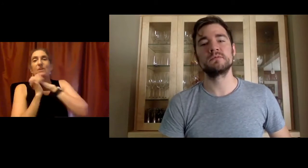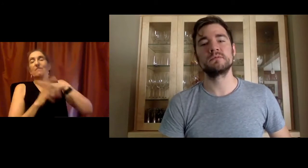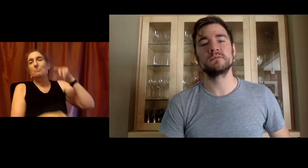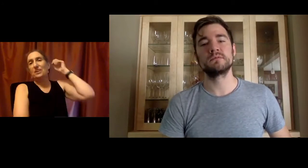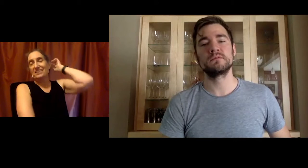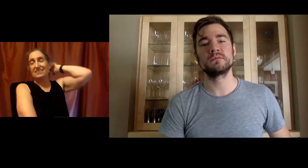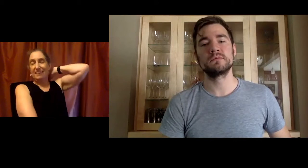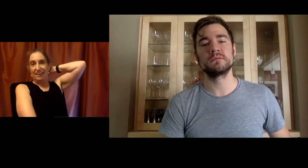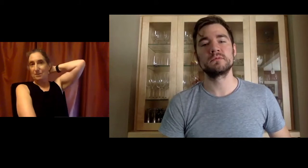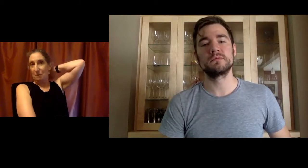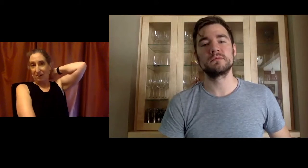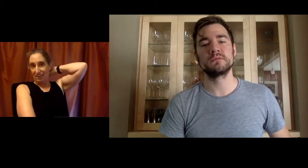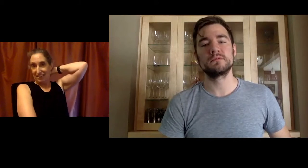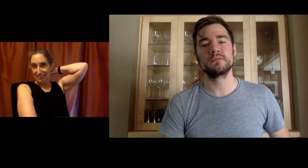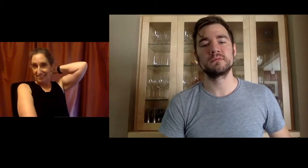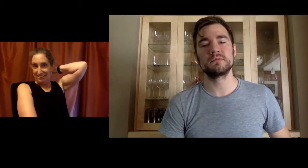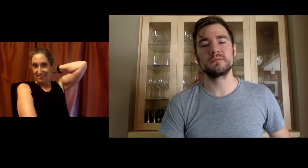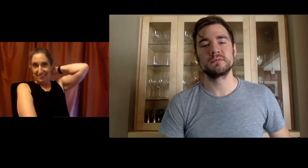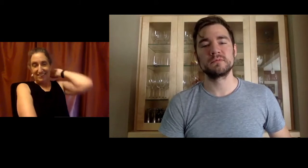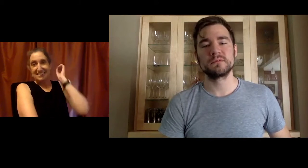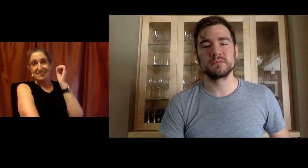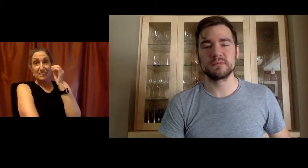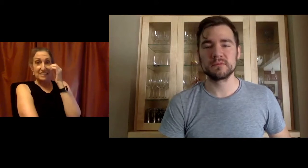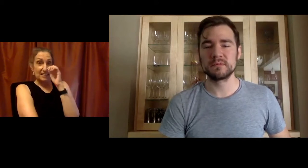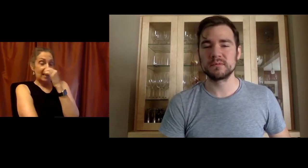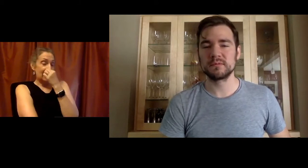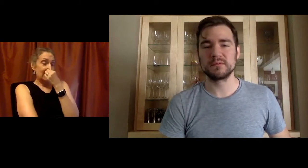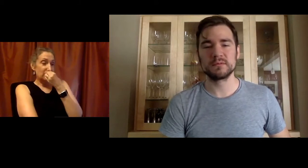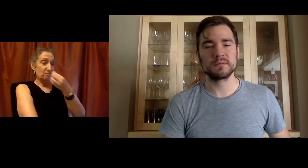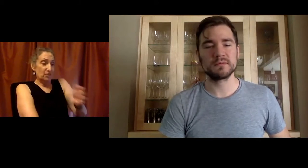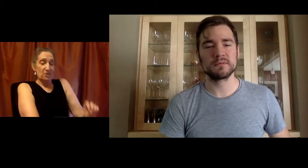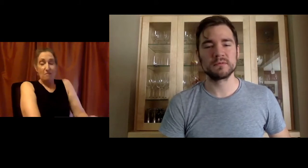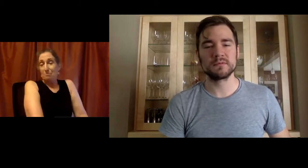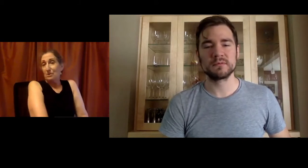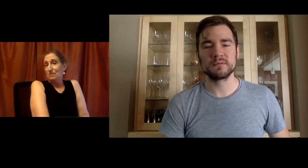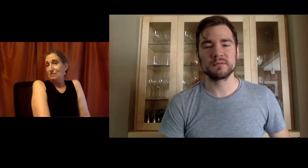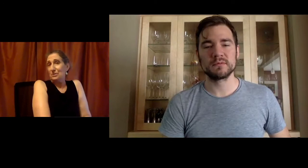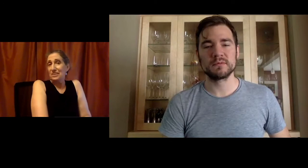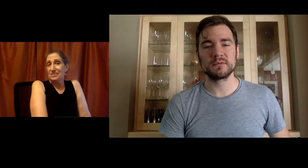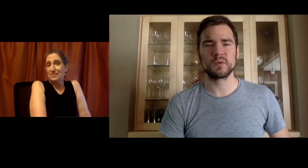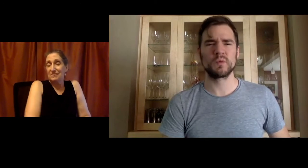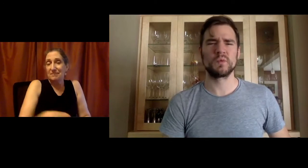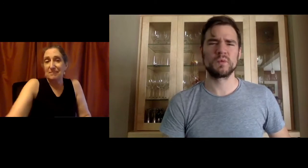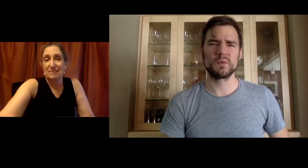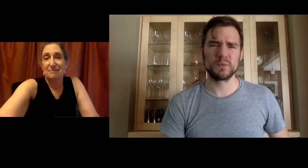We have a Prius and apparently it's easy to take the catalytic converter off a Prius